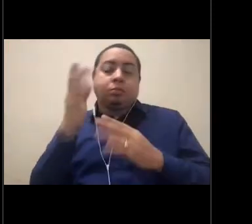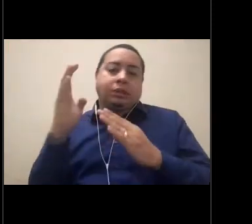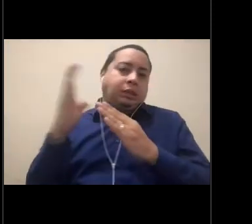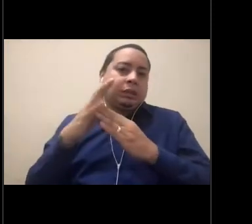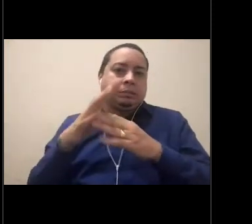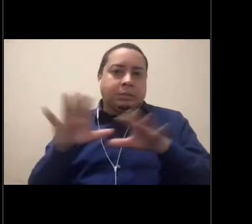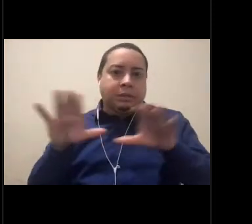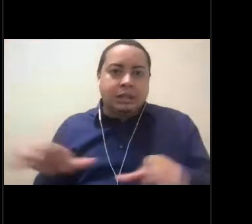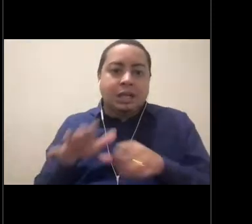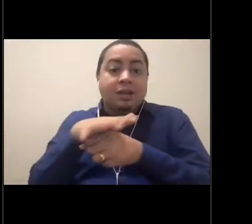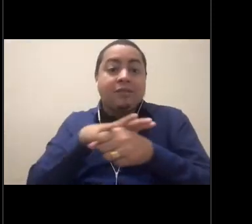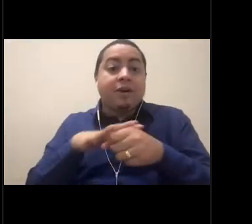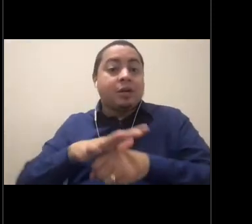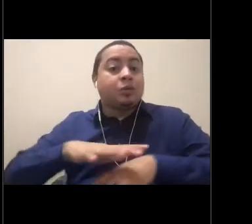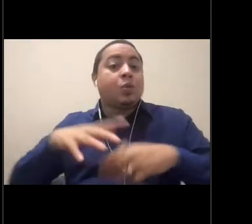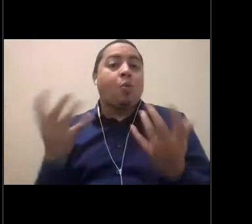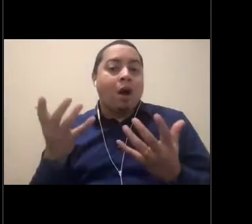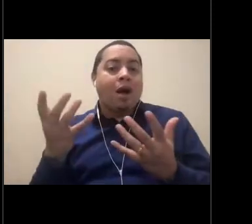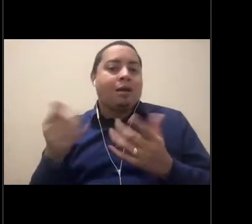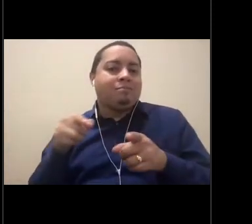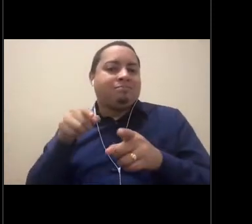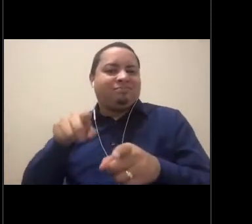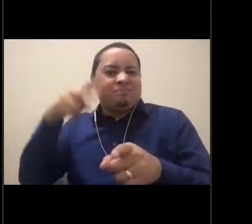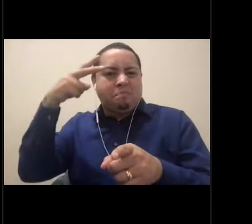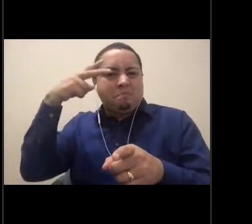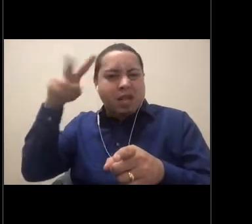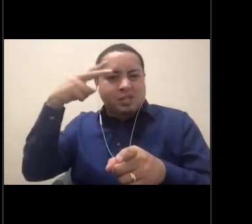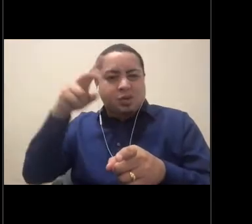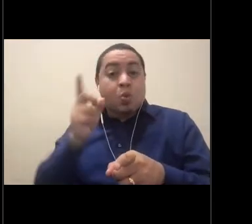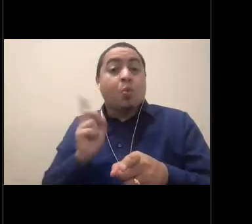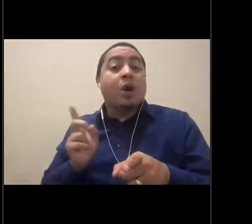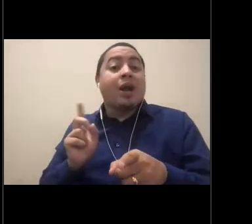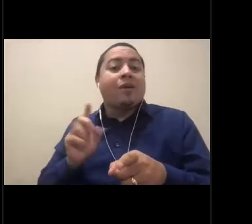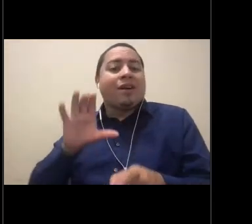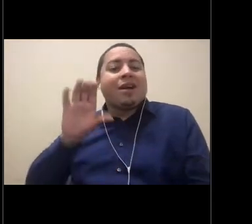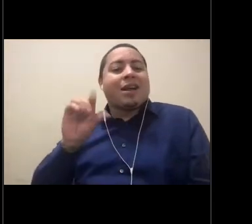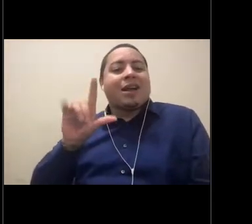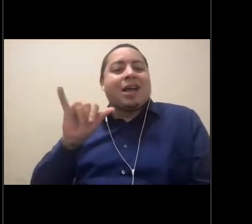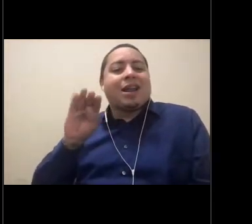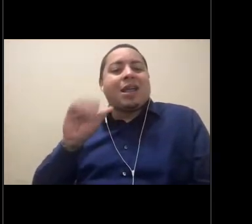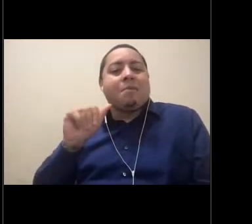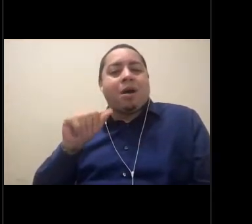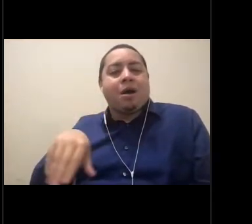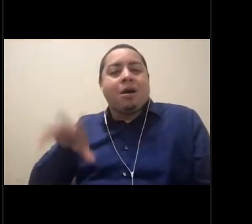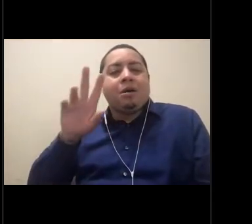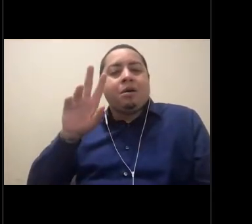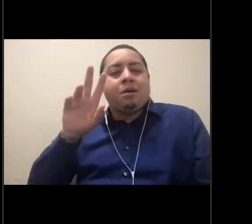So say hello to Colima volcano on the left and Popocatepetl volcano on the right.